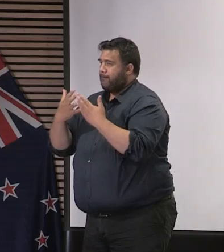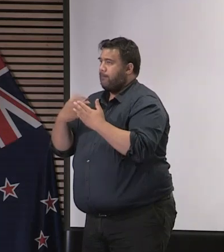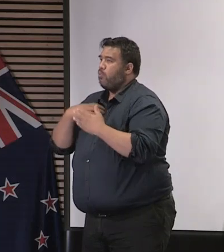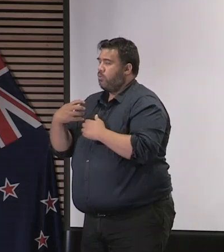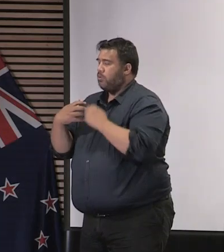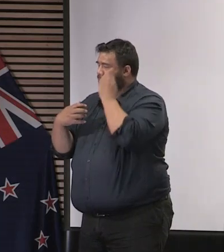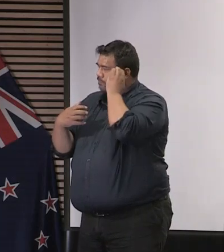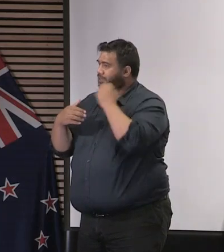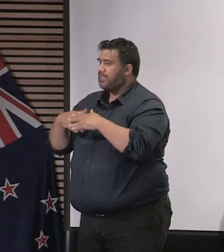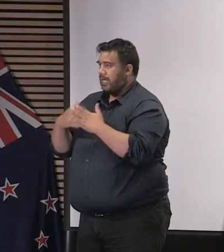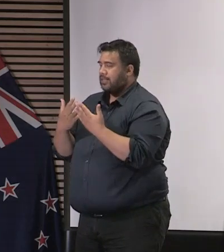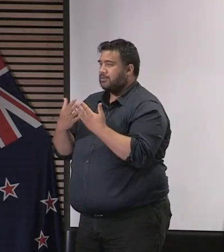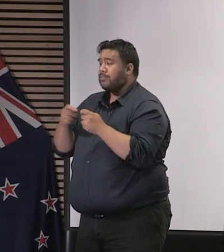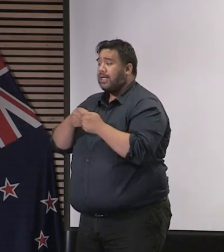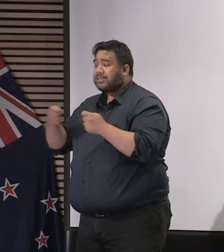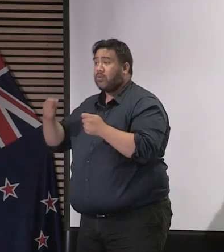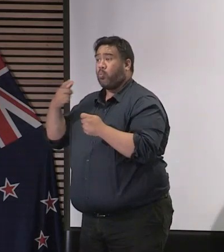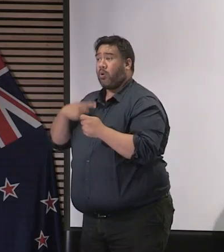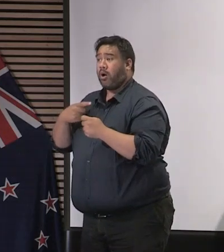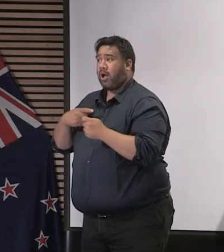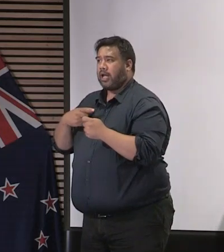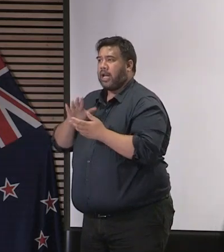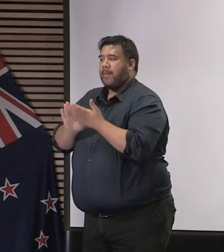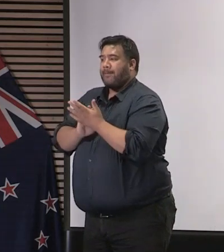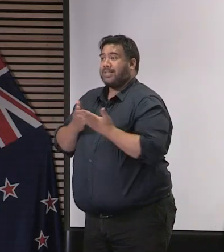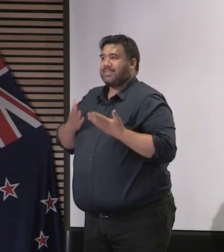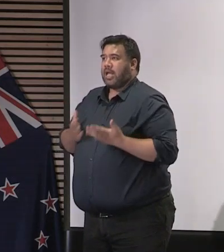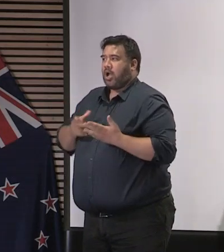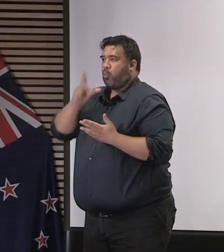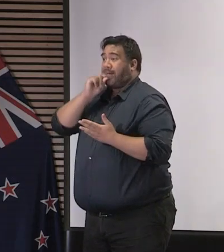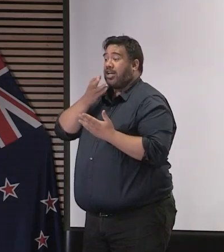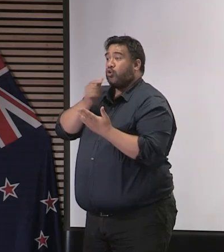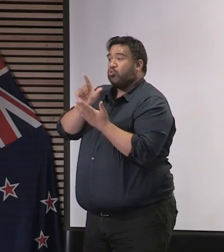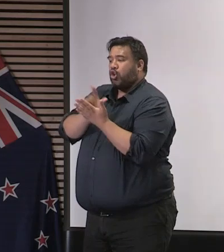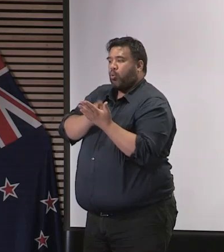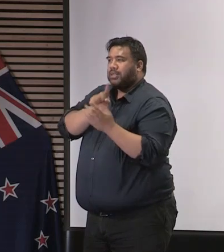terminated earlier. The minister extended the state of